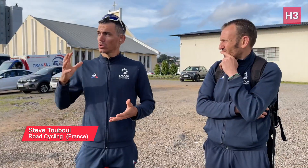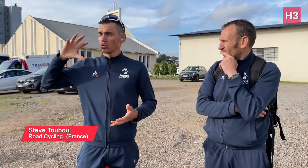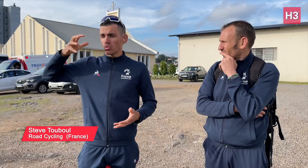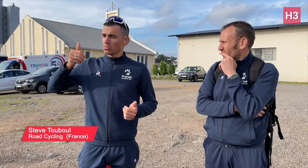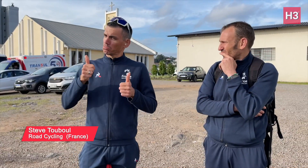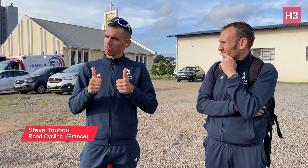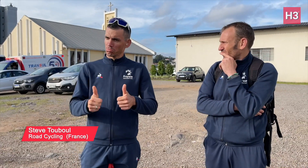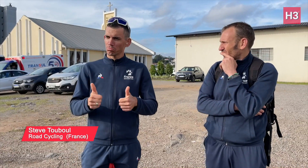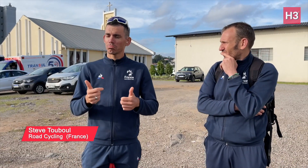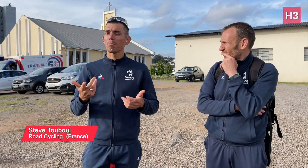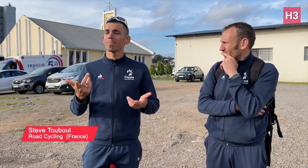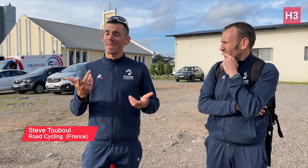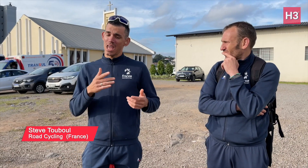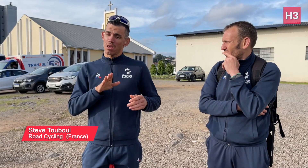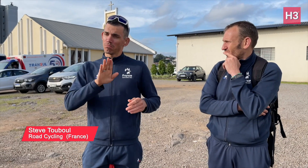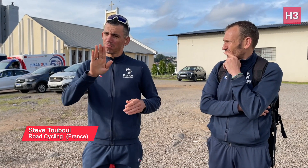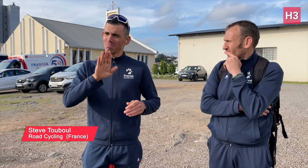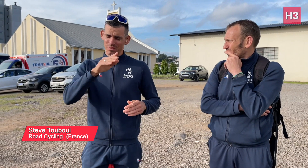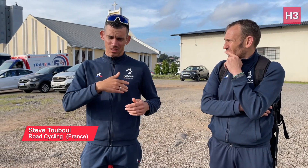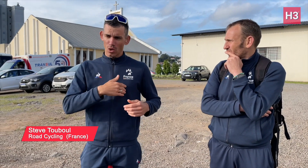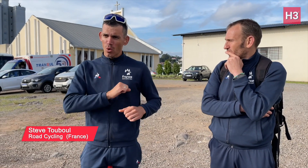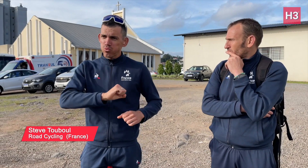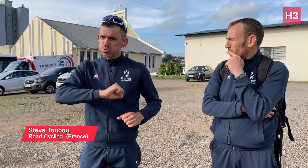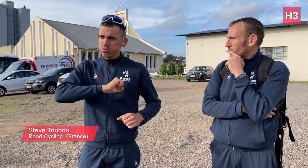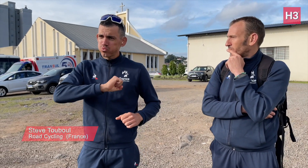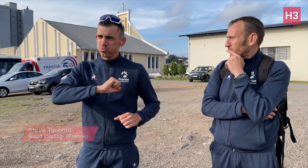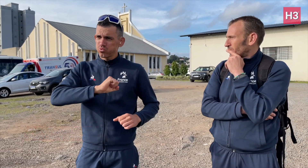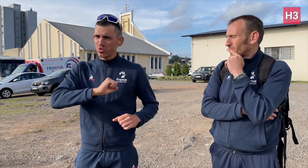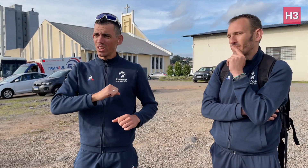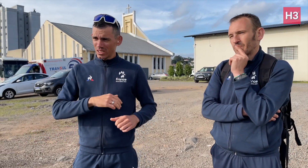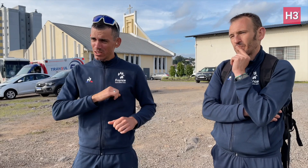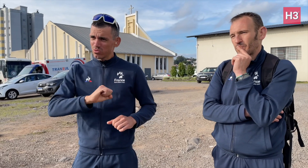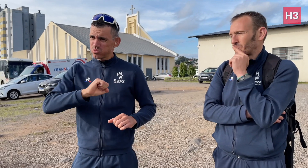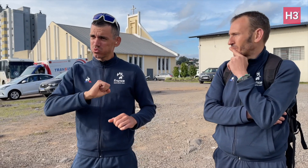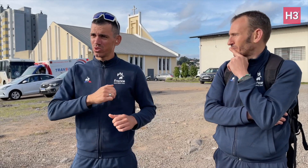The race went well in this weather, except when we biked uphill, it was really tough.